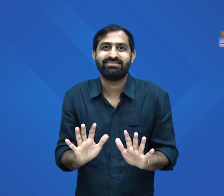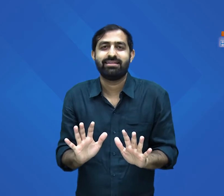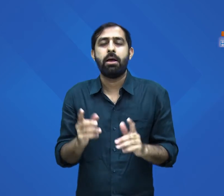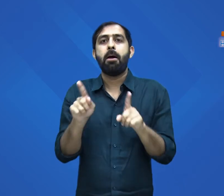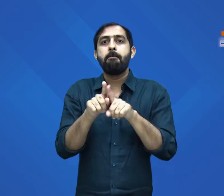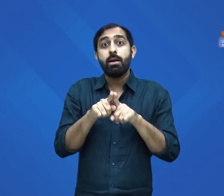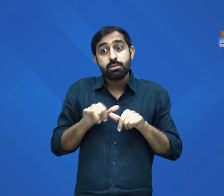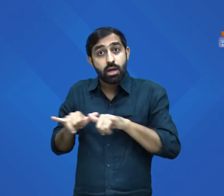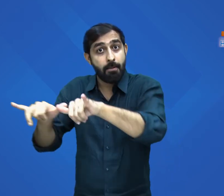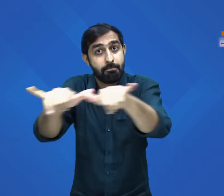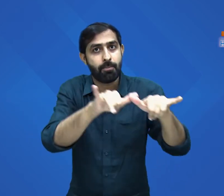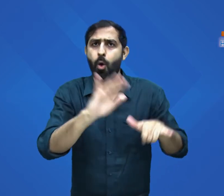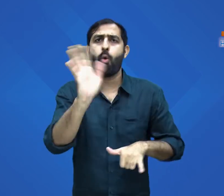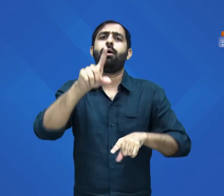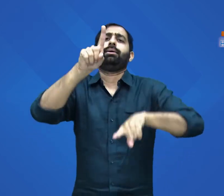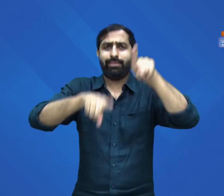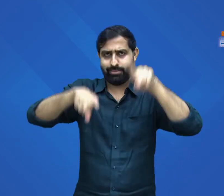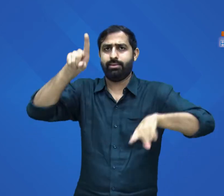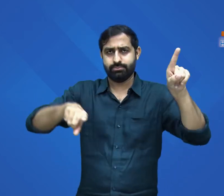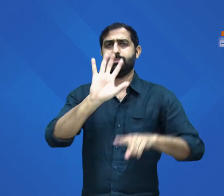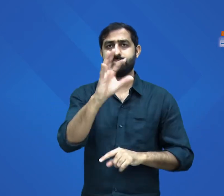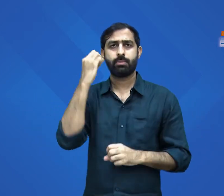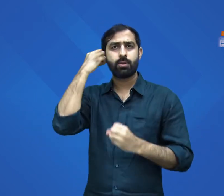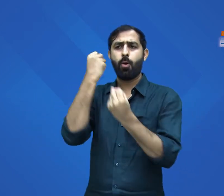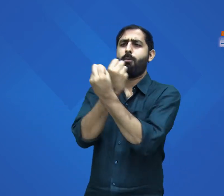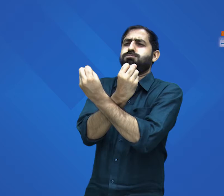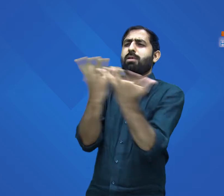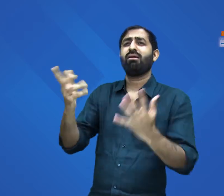All humans do not speak the same language, it varies from person to person.